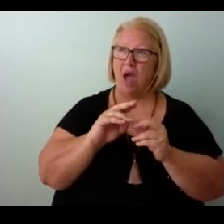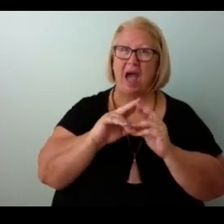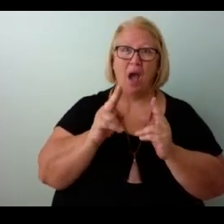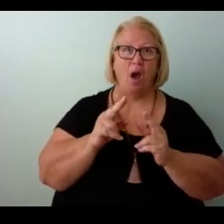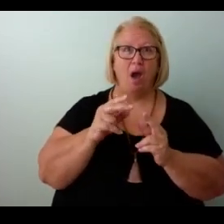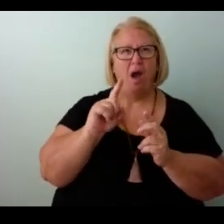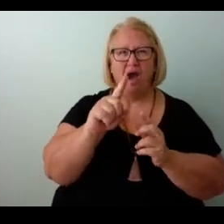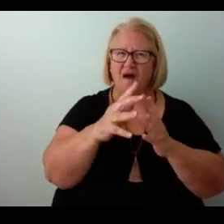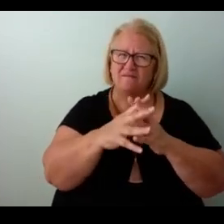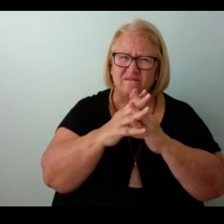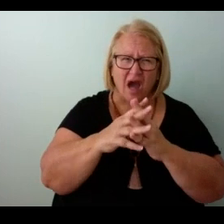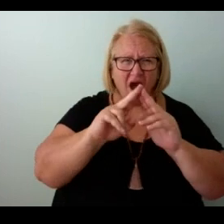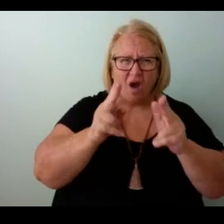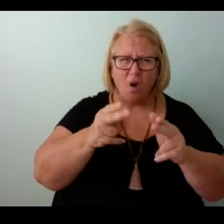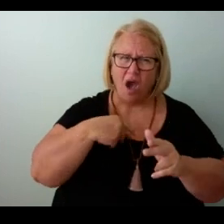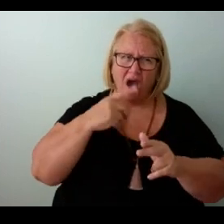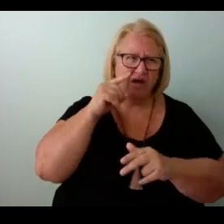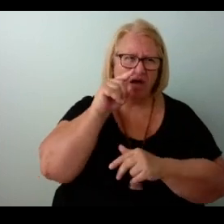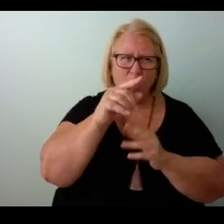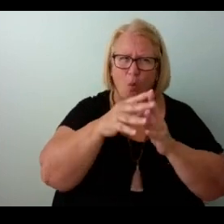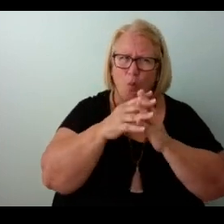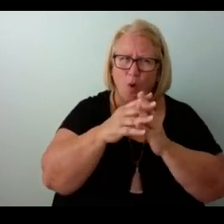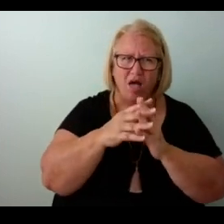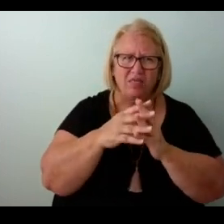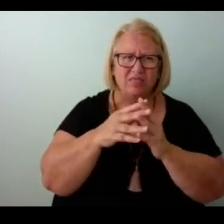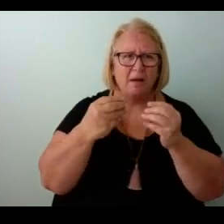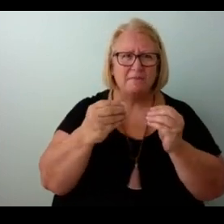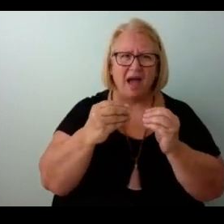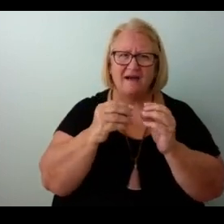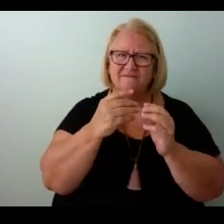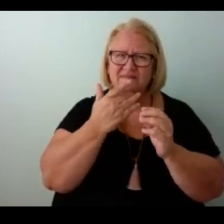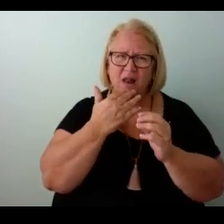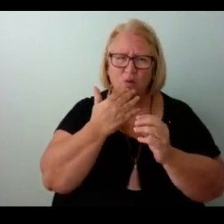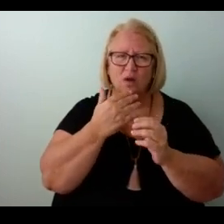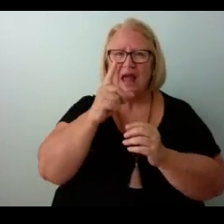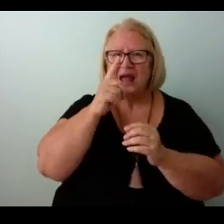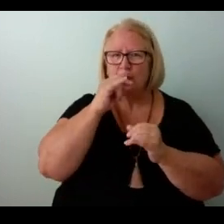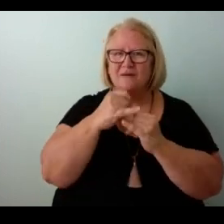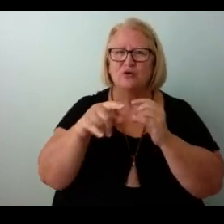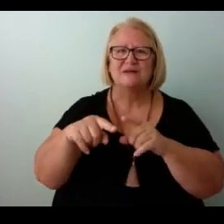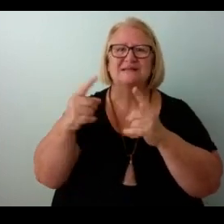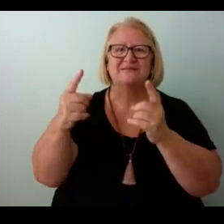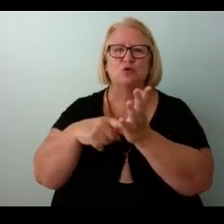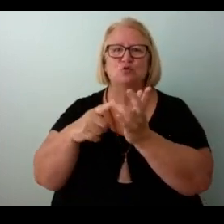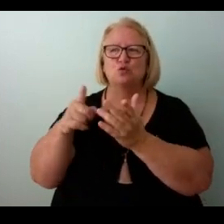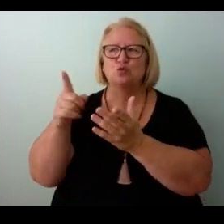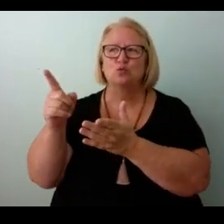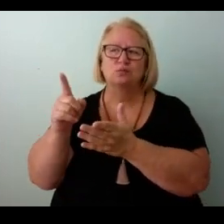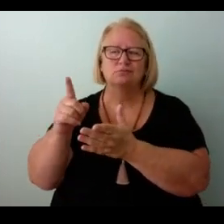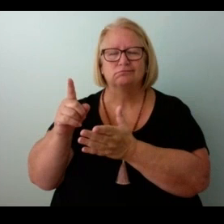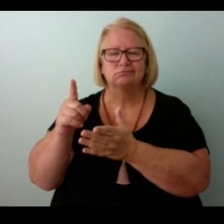market value is of the property at the time can be very different.